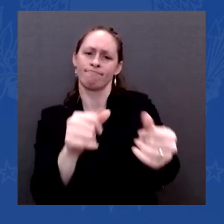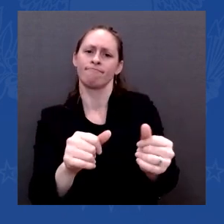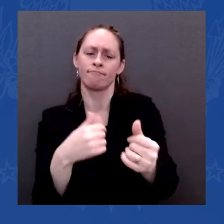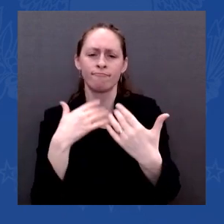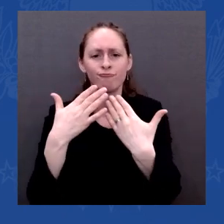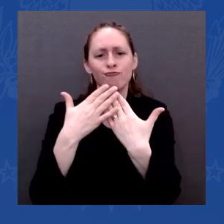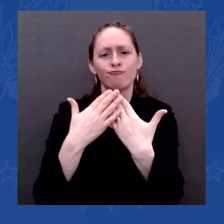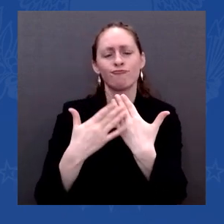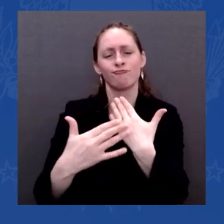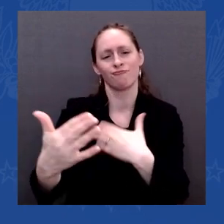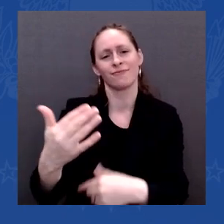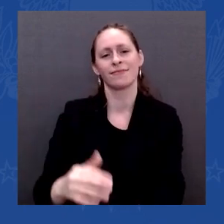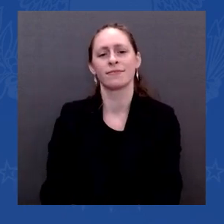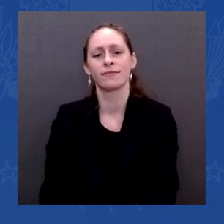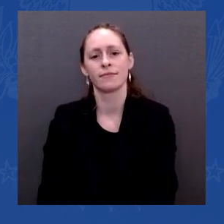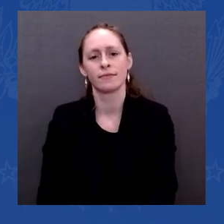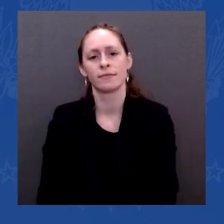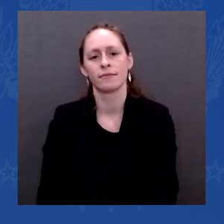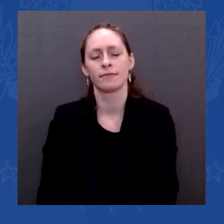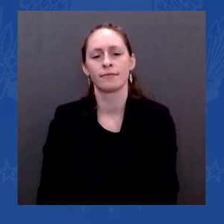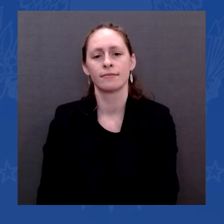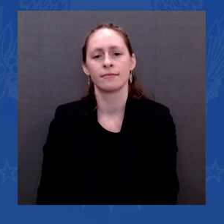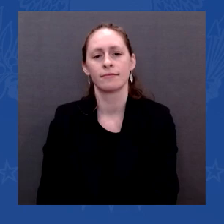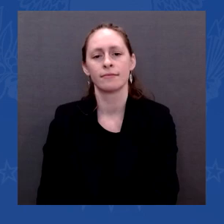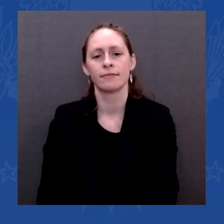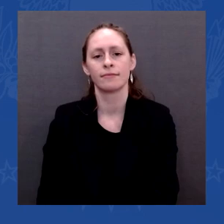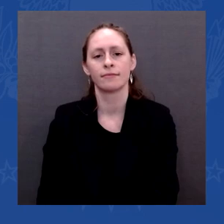to 210 million Americans fully vaccinated.